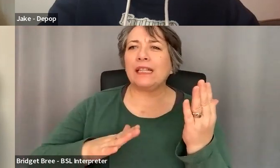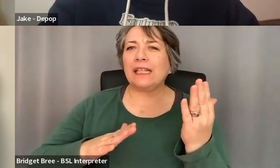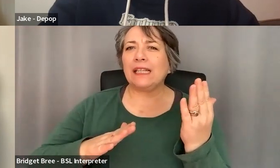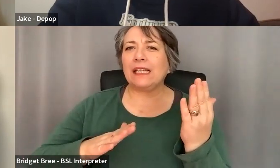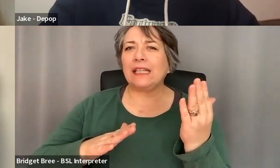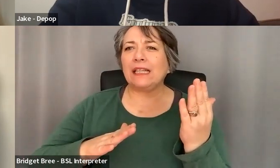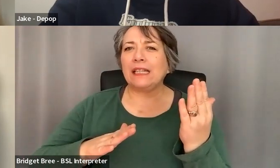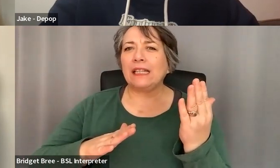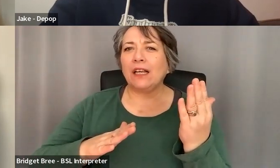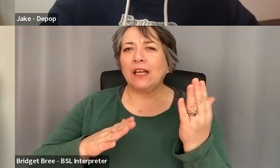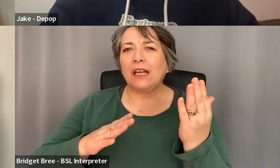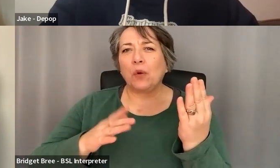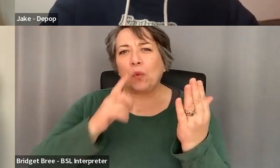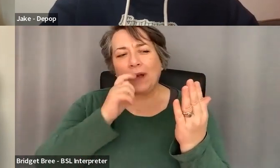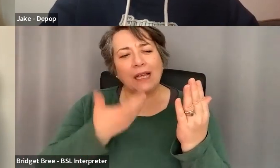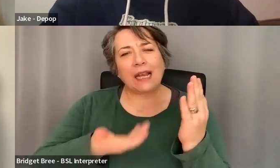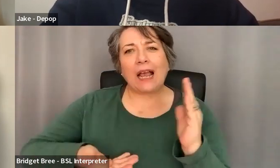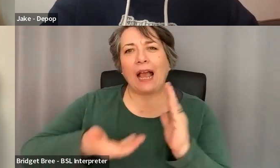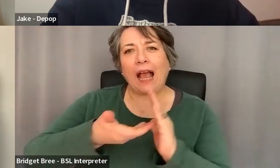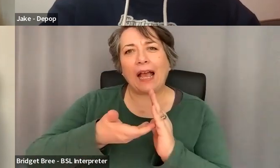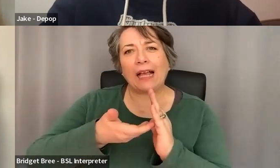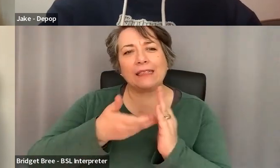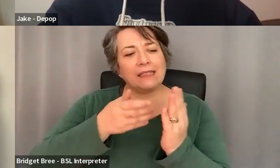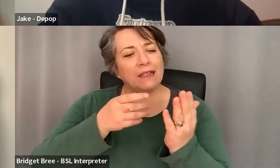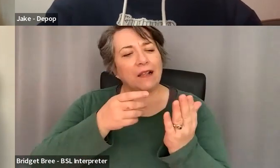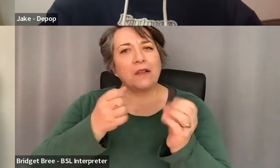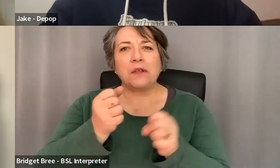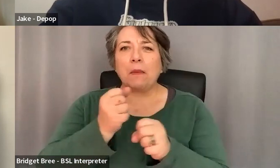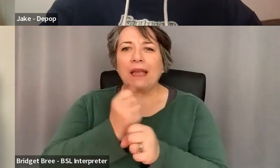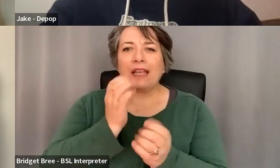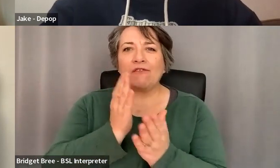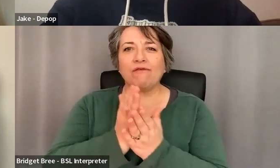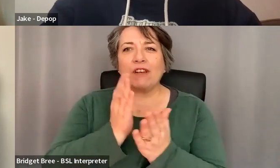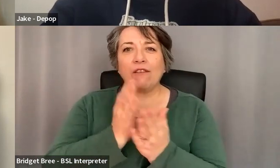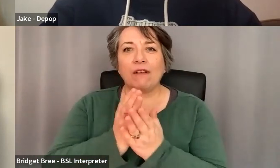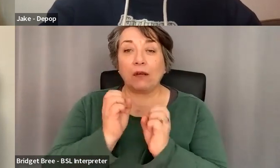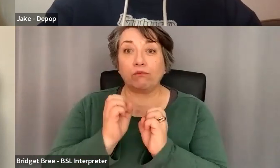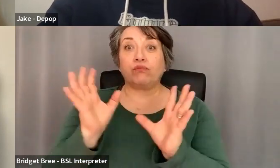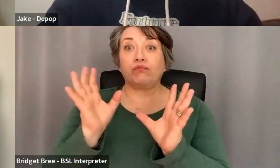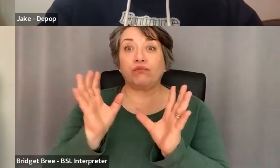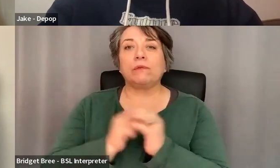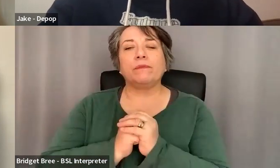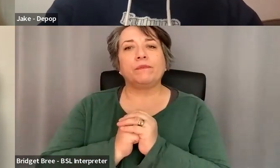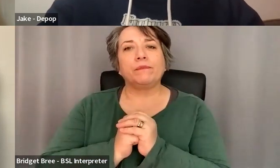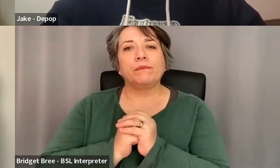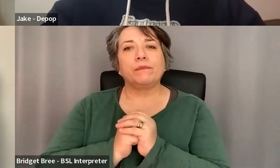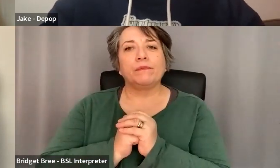the, you know, the bits about taking the bias out. What can I put into my my application that really got to make it big? Pop? What can I put into the application that will make it pop.